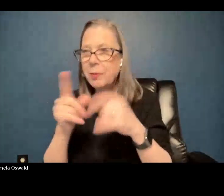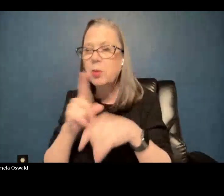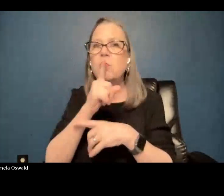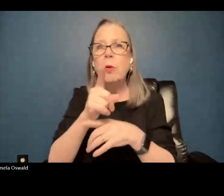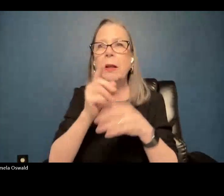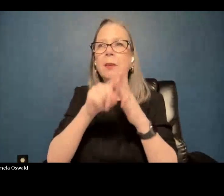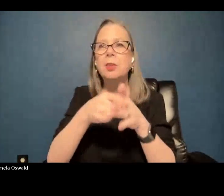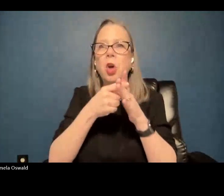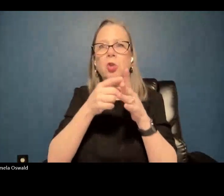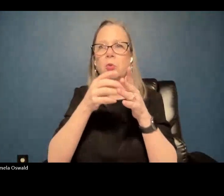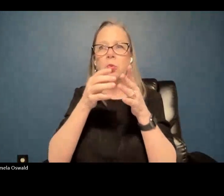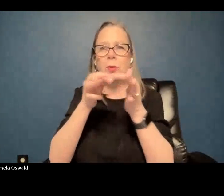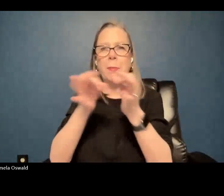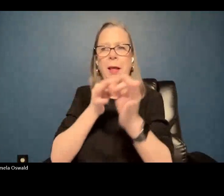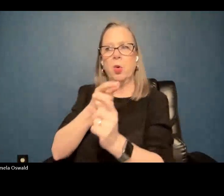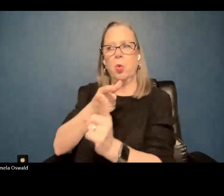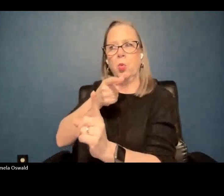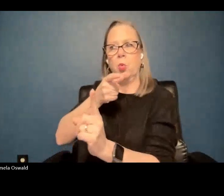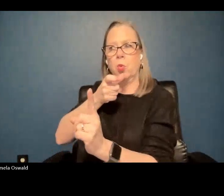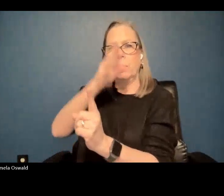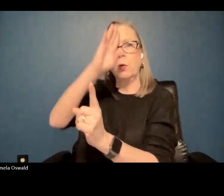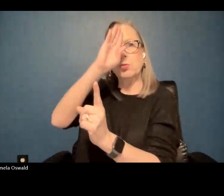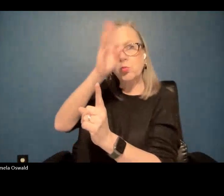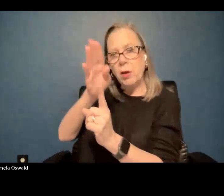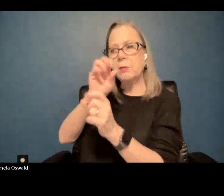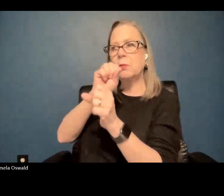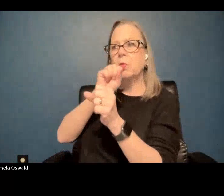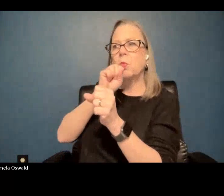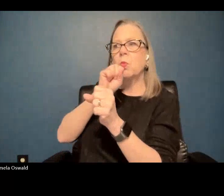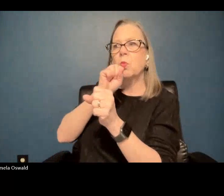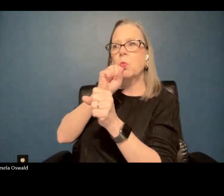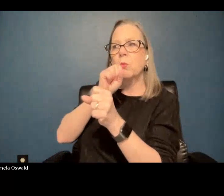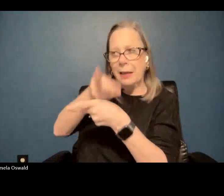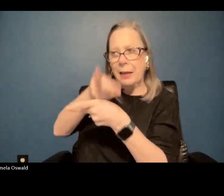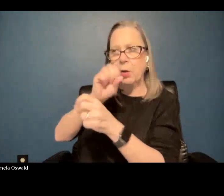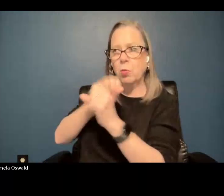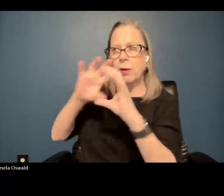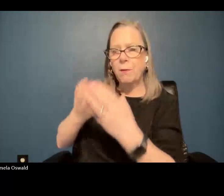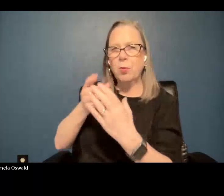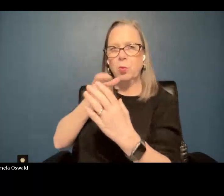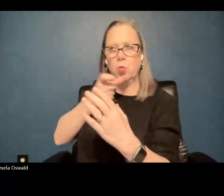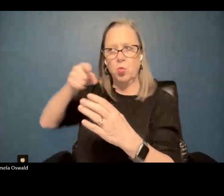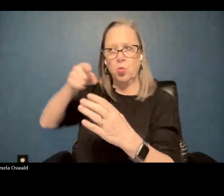Who are they from? From our point, you know, we we can identify those occupations in